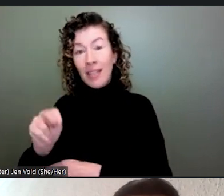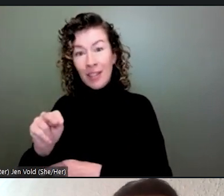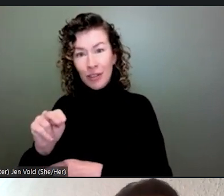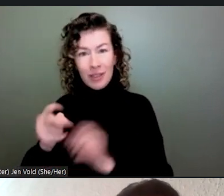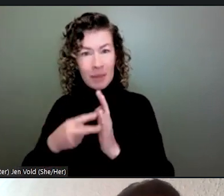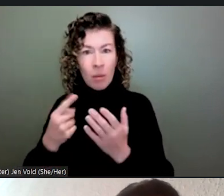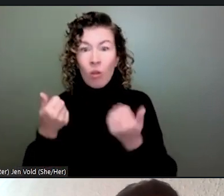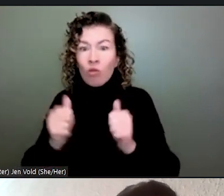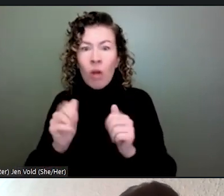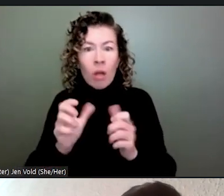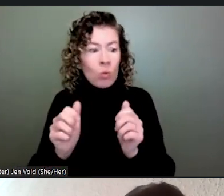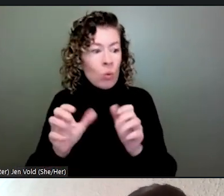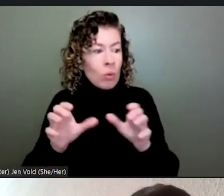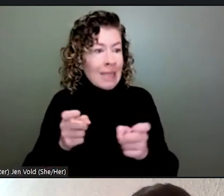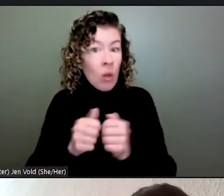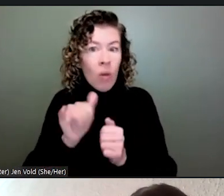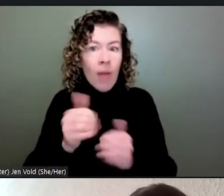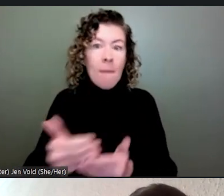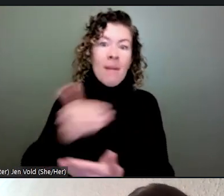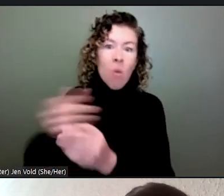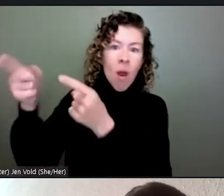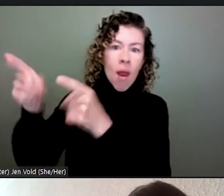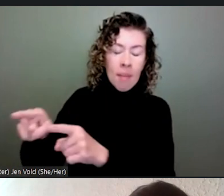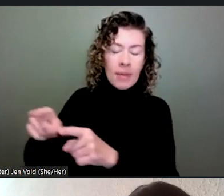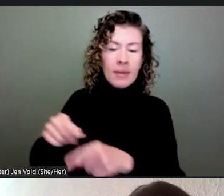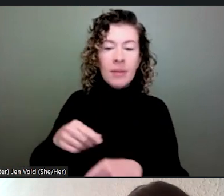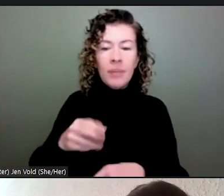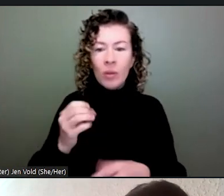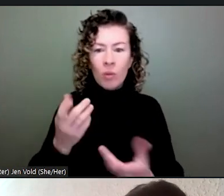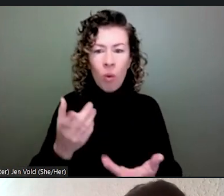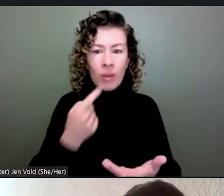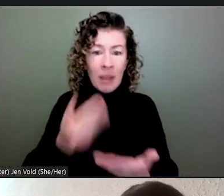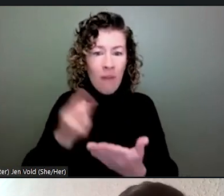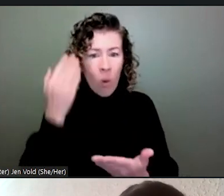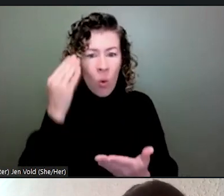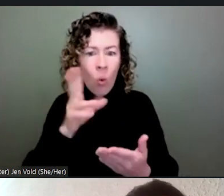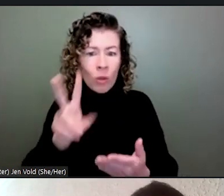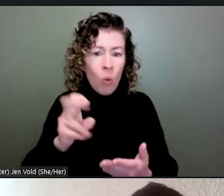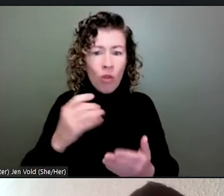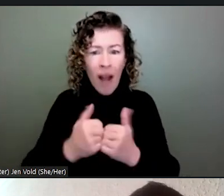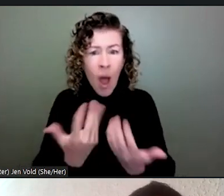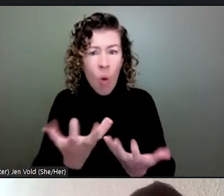Such as a rising cost. So, you know, "how do you want us to get it?" "One charging us each time. And I have children, and I can't leave my children."